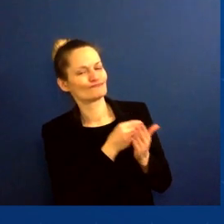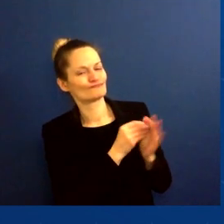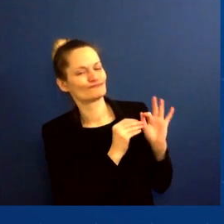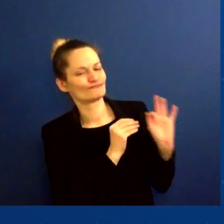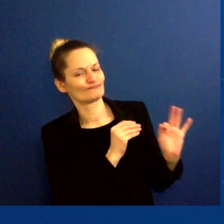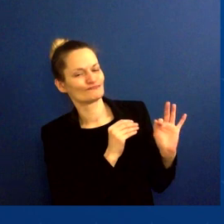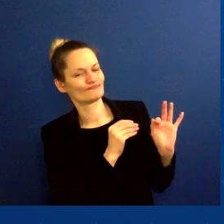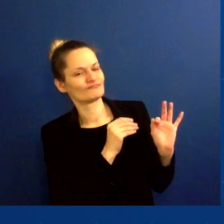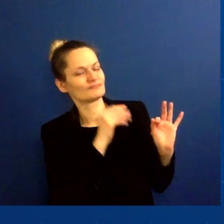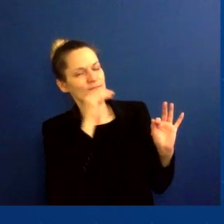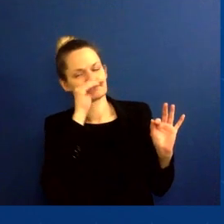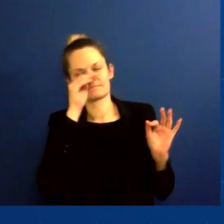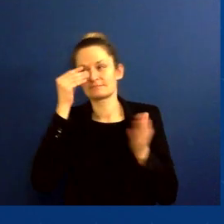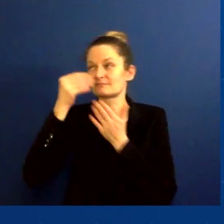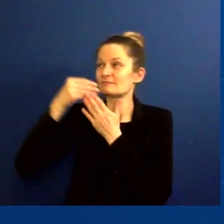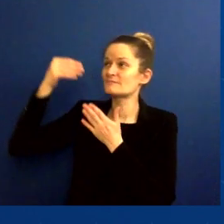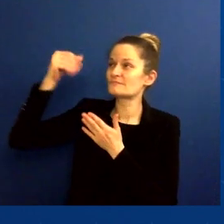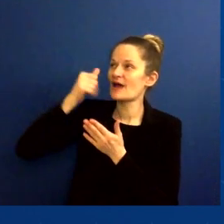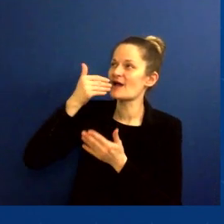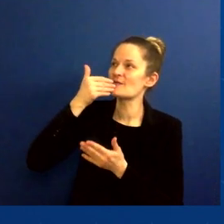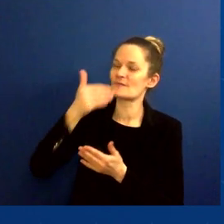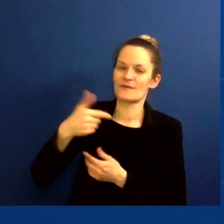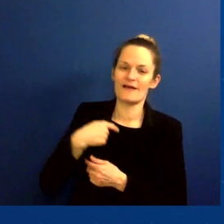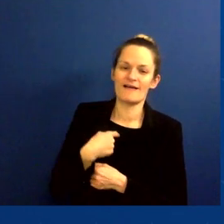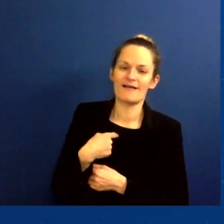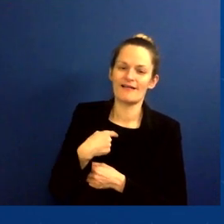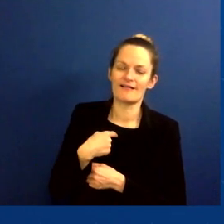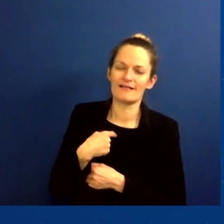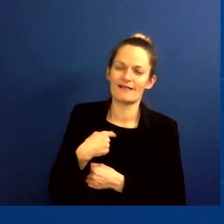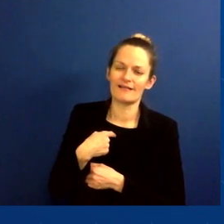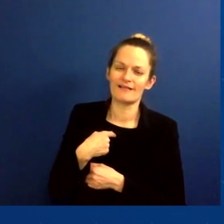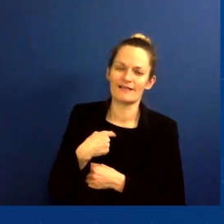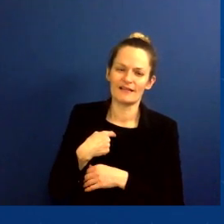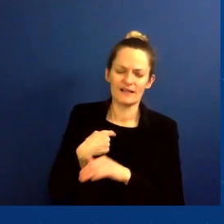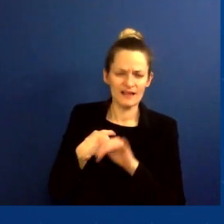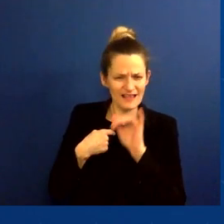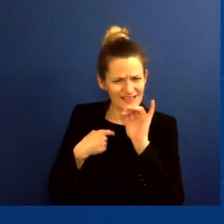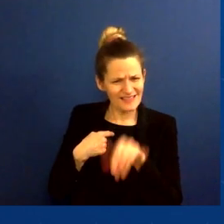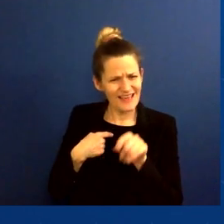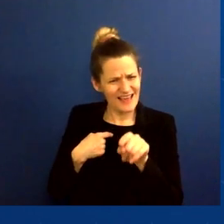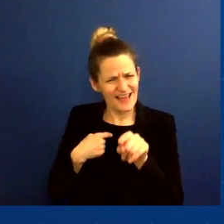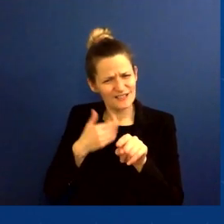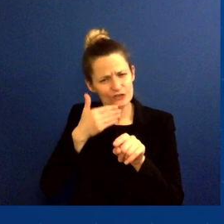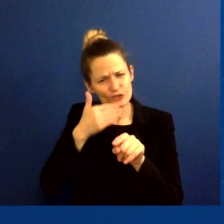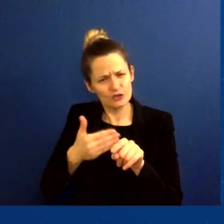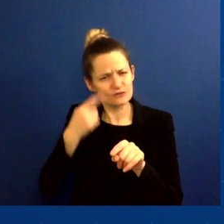That's good for nearly 200,000 workers on federal -- on federal construction contracts right now.